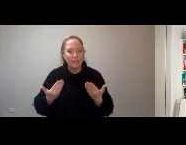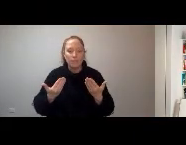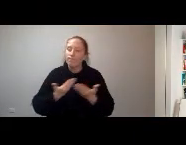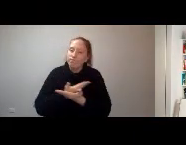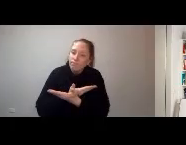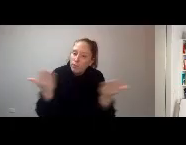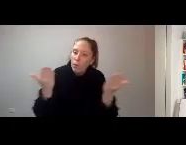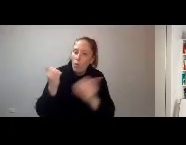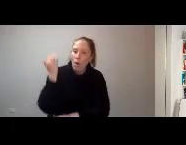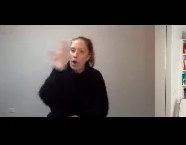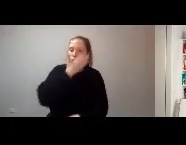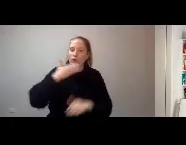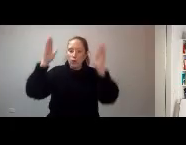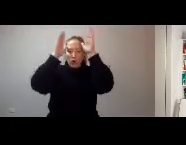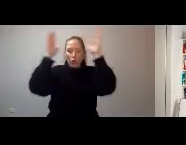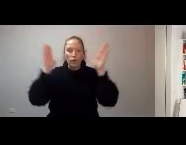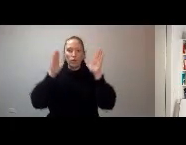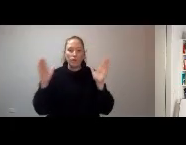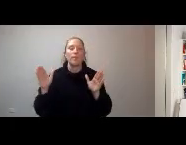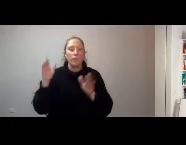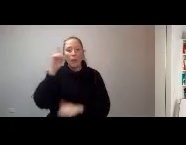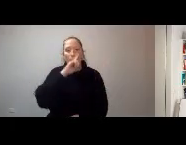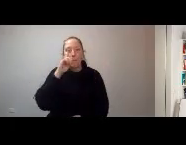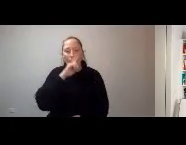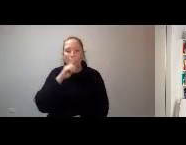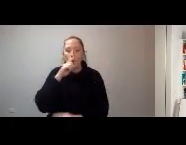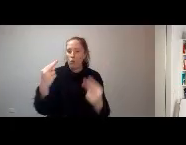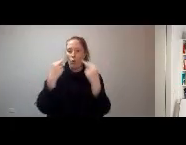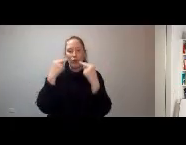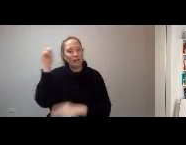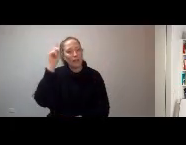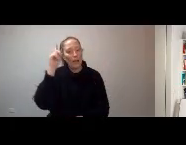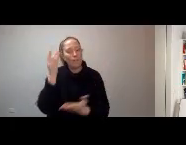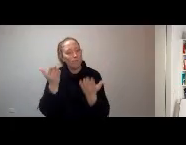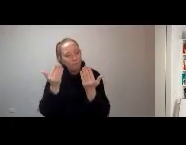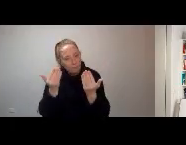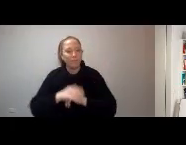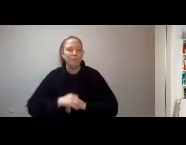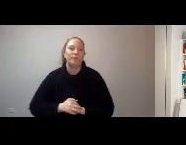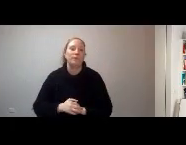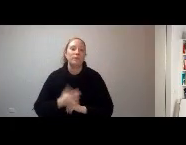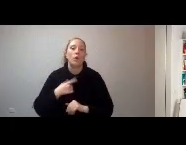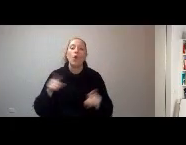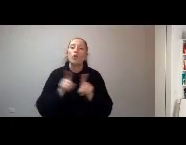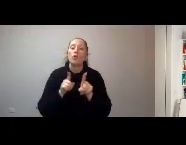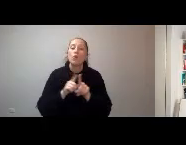to our Aboriginal and Torres Strait Islander colleagues joining us today. I'd also like to warmly welcome all of you.